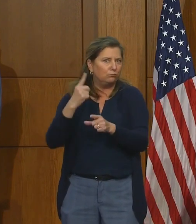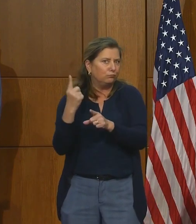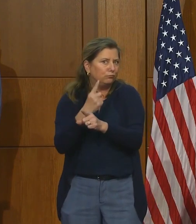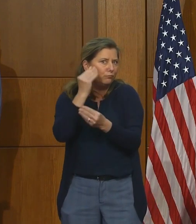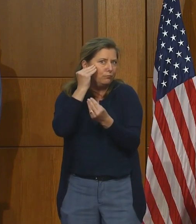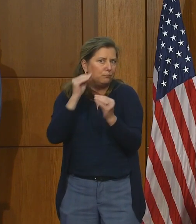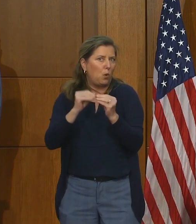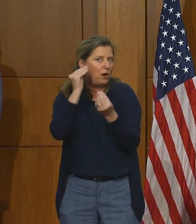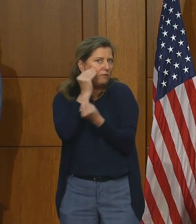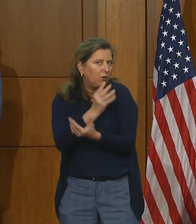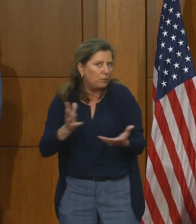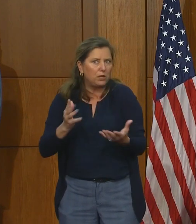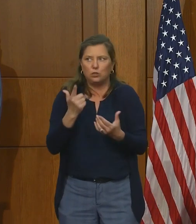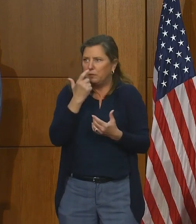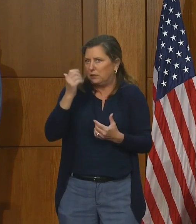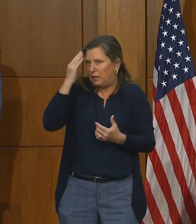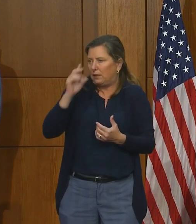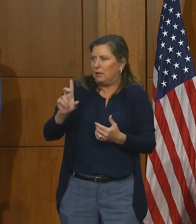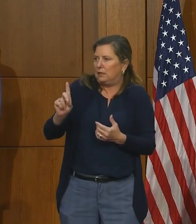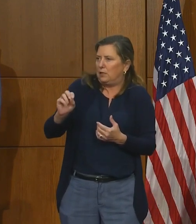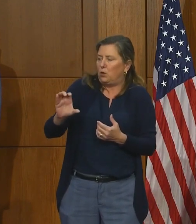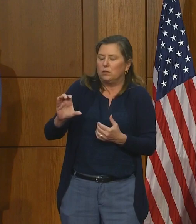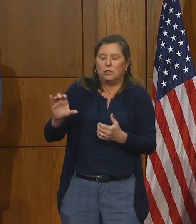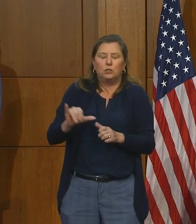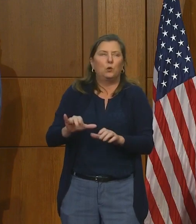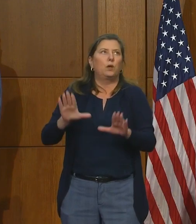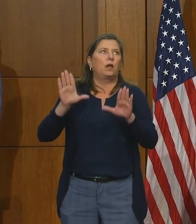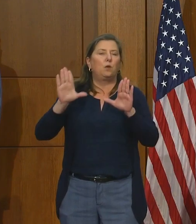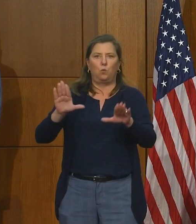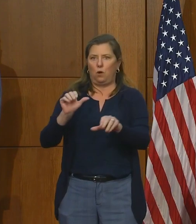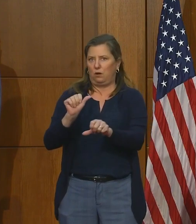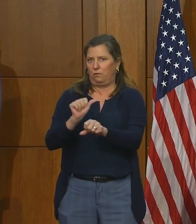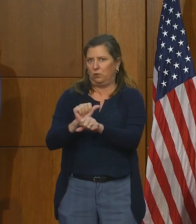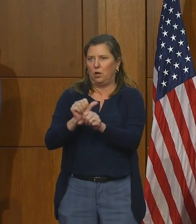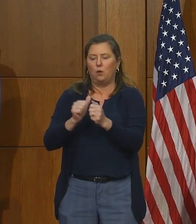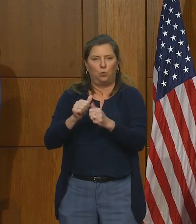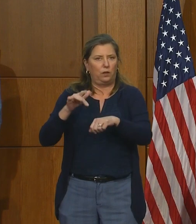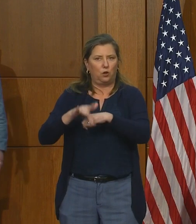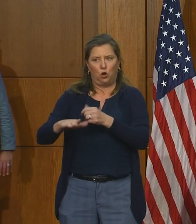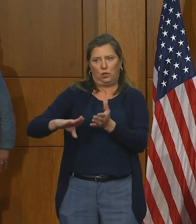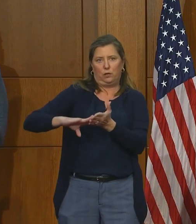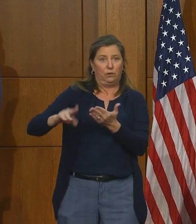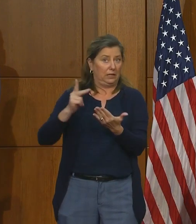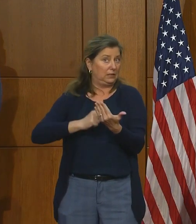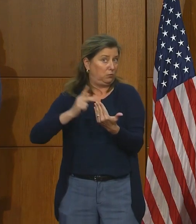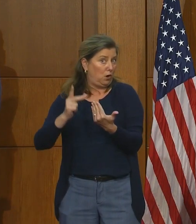DISCUSSION WE WERE WE'RE ANXIOUS TO PROVIDE YOU ALL MORE INFORMATION BECAUSE I THINK